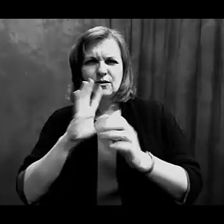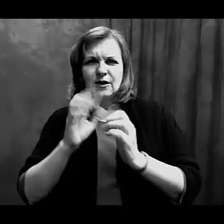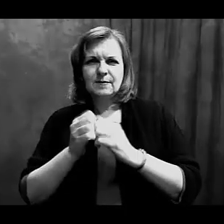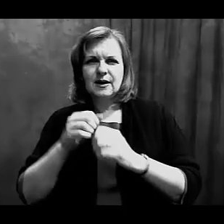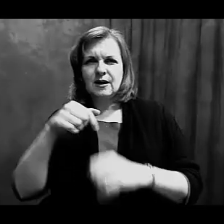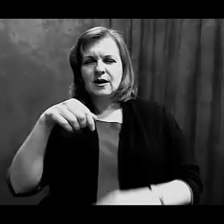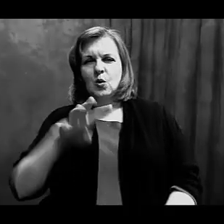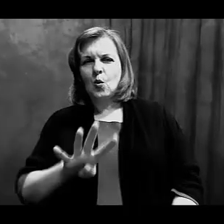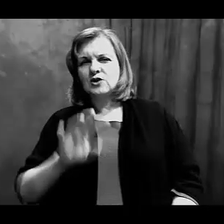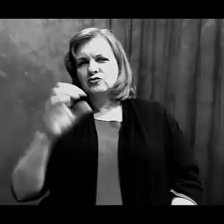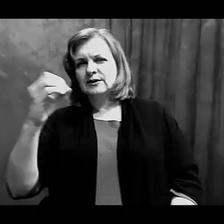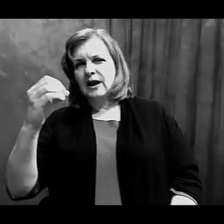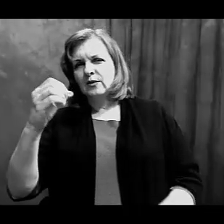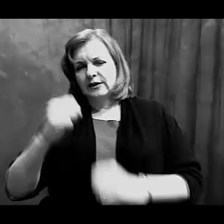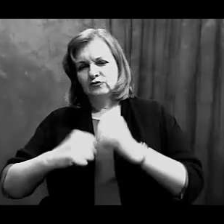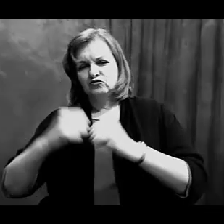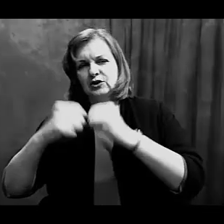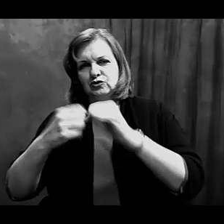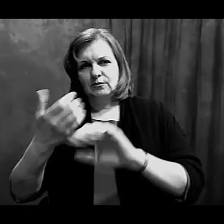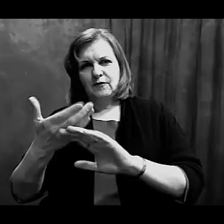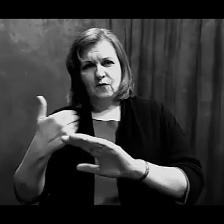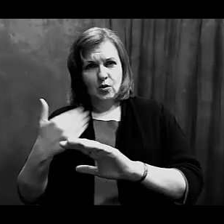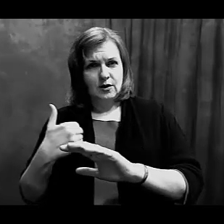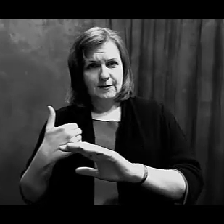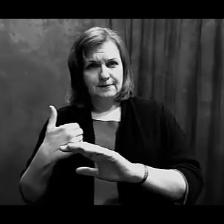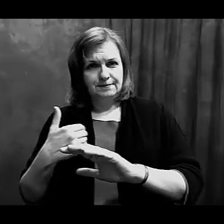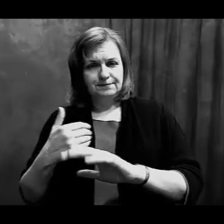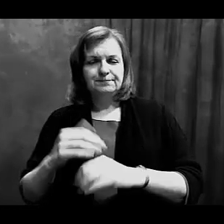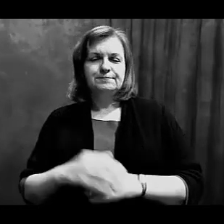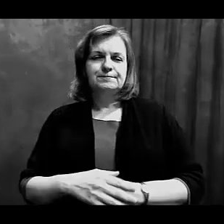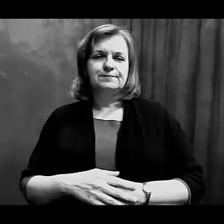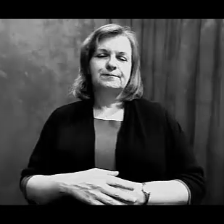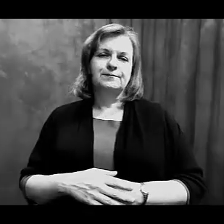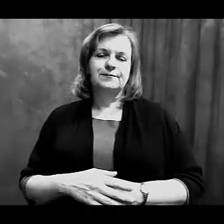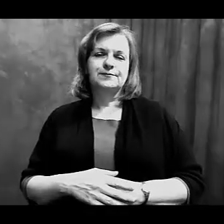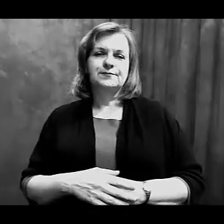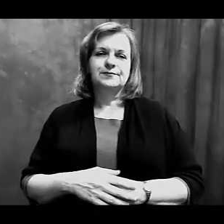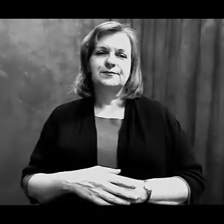we talked quaternary structures of proteins before